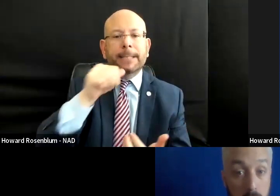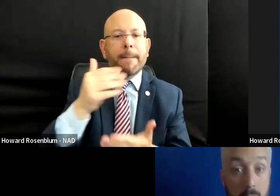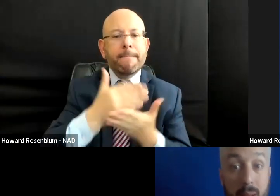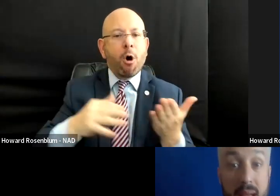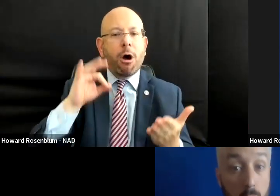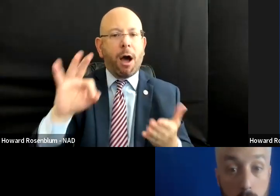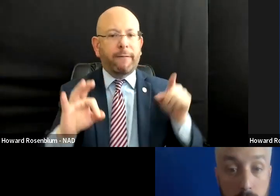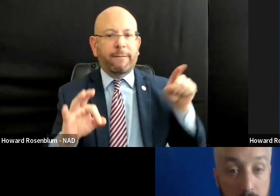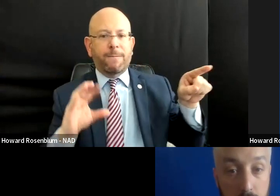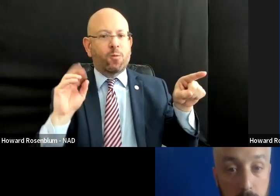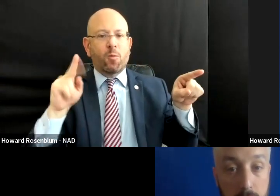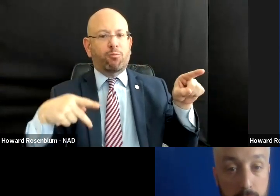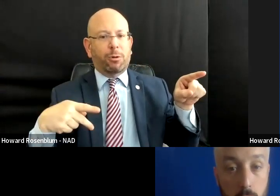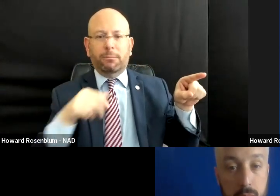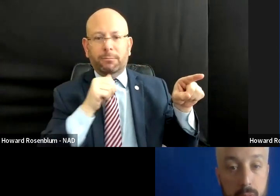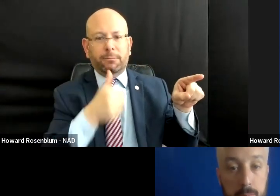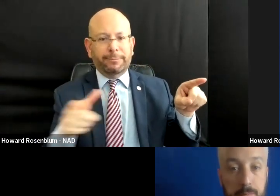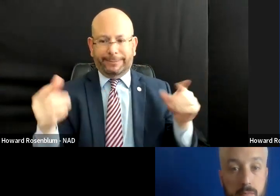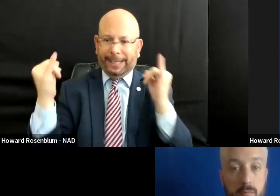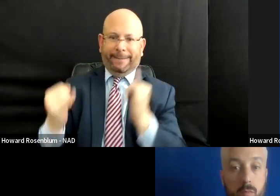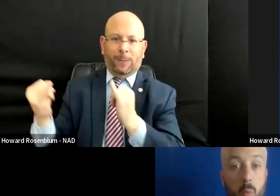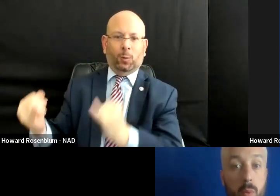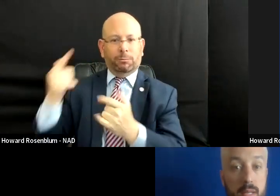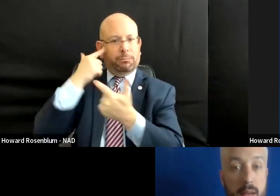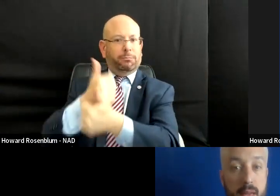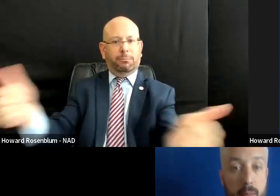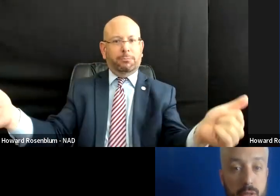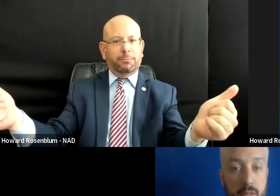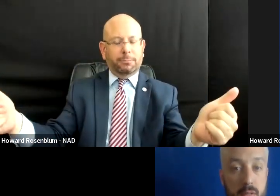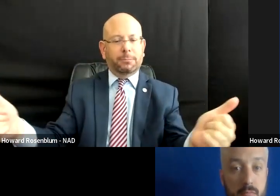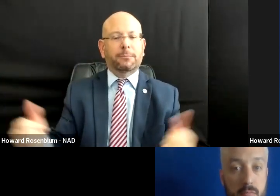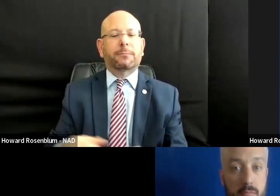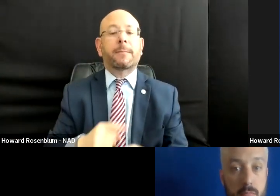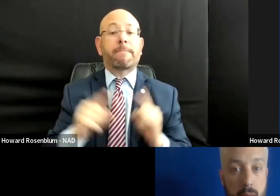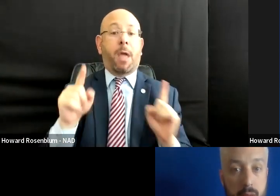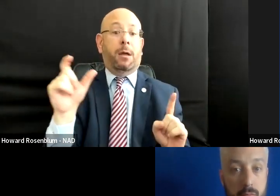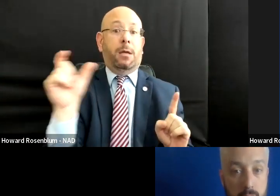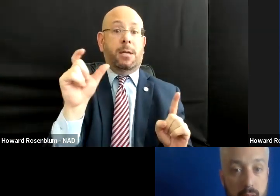times past it was almost all videos had nothing and occasionally you would find one that did but any time there was a post made